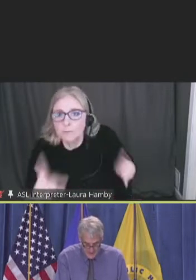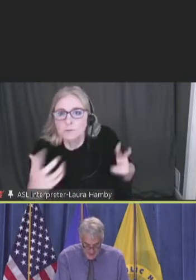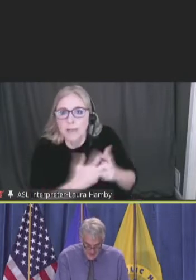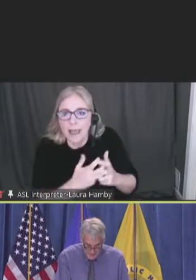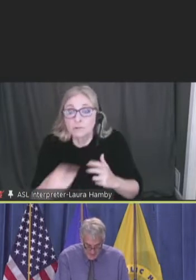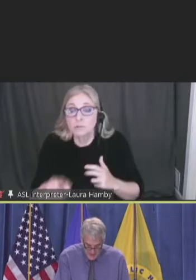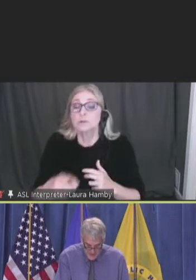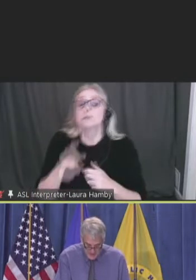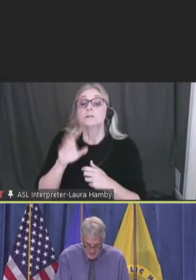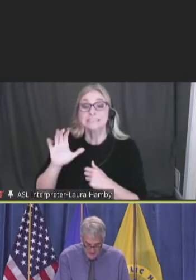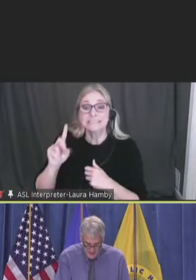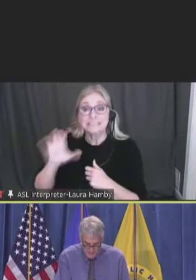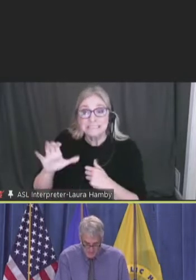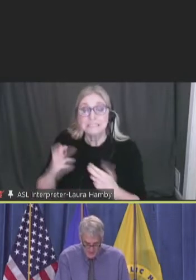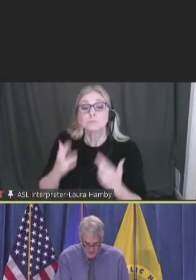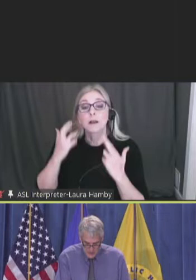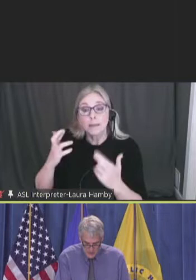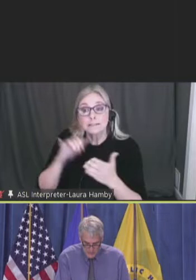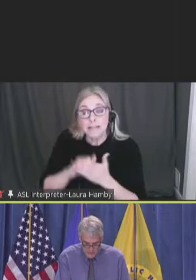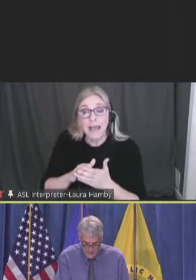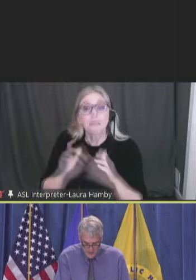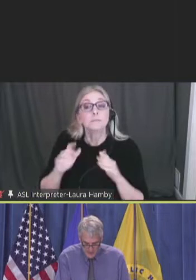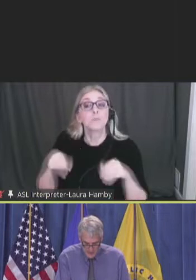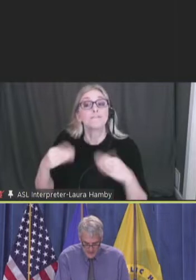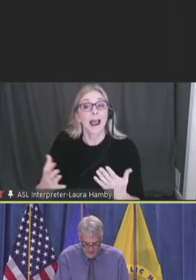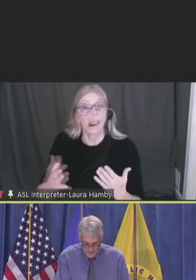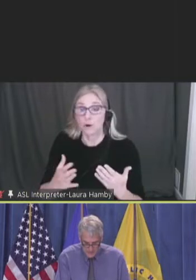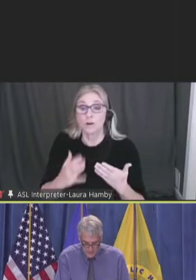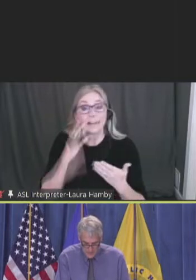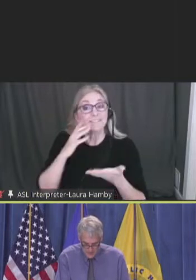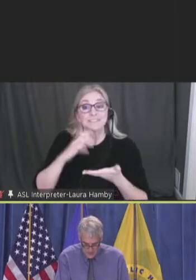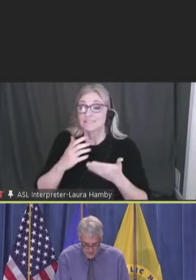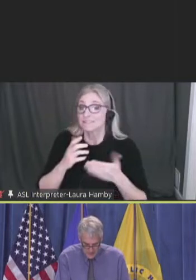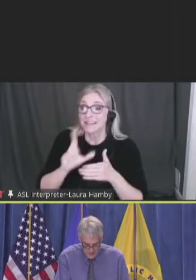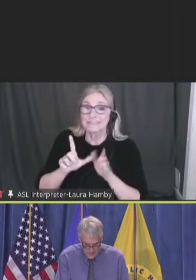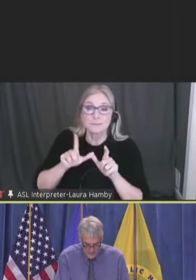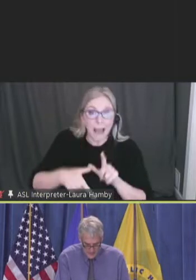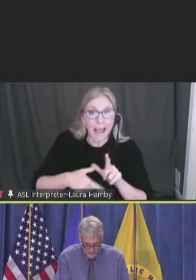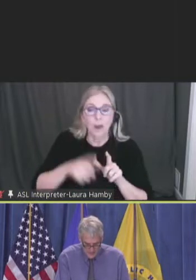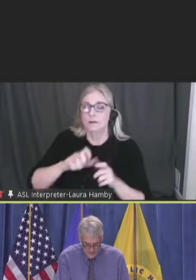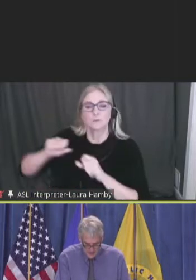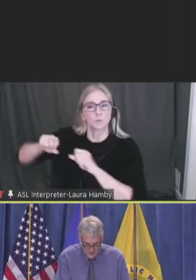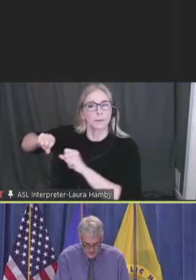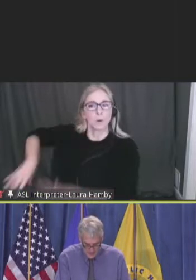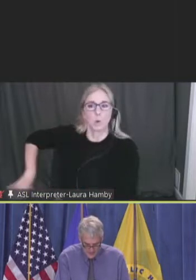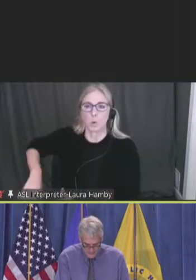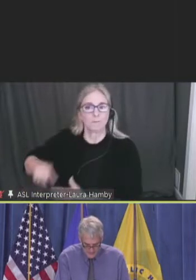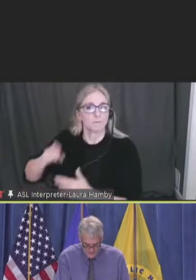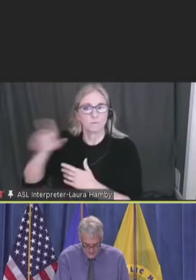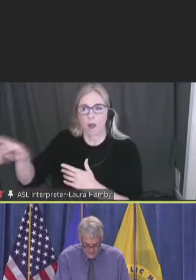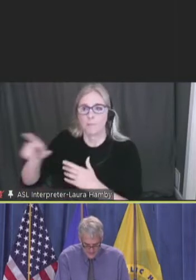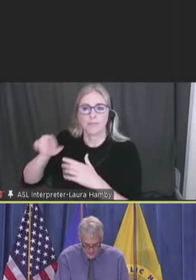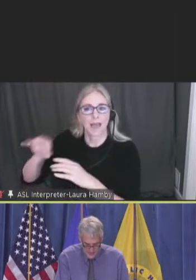CDC advises that immunization providers remove expired vaccines from storage units and other areas where vaccines are stored.